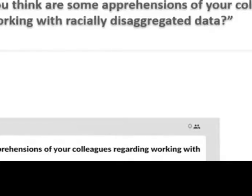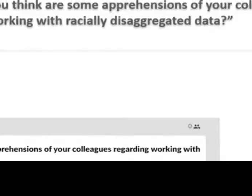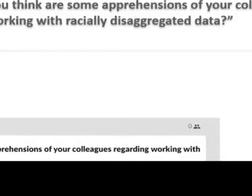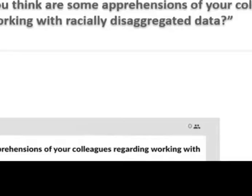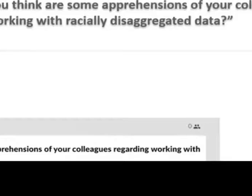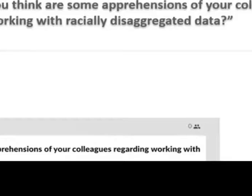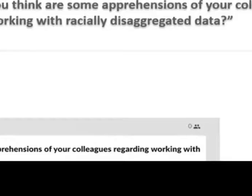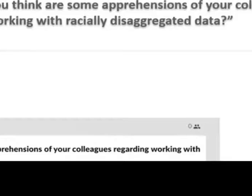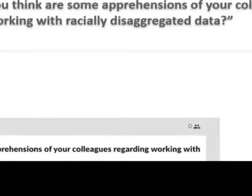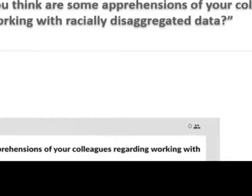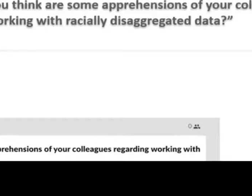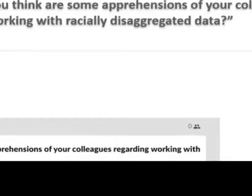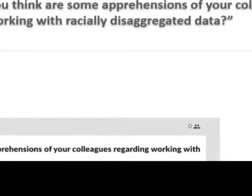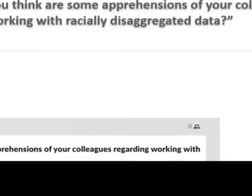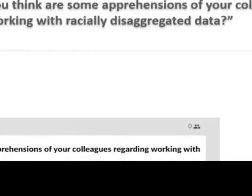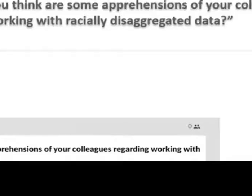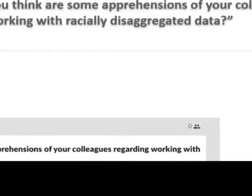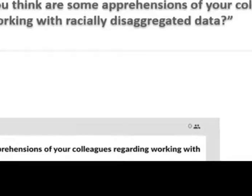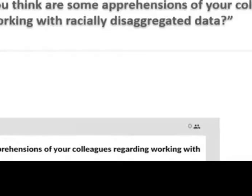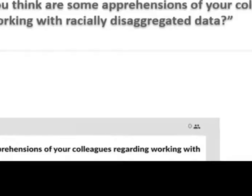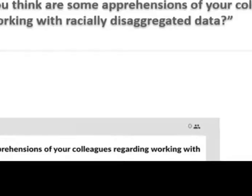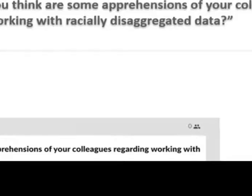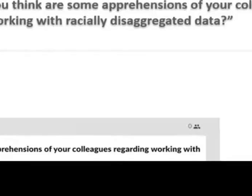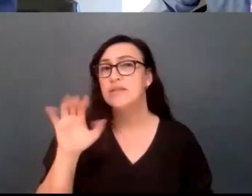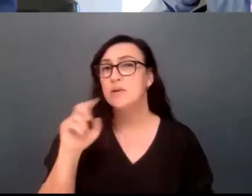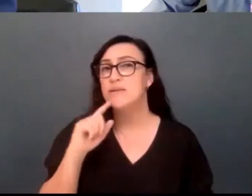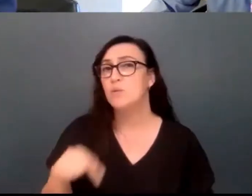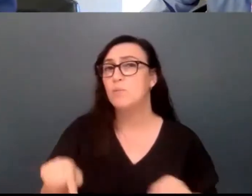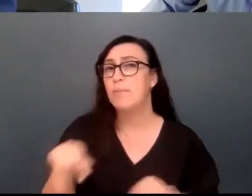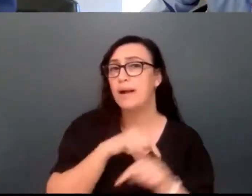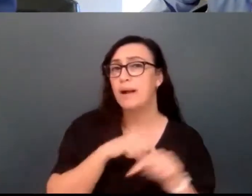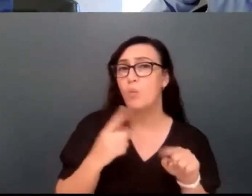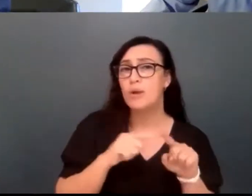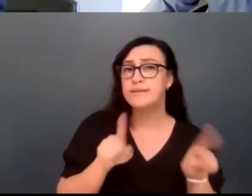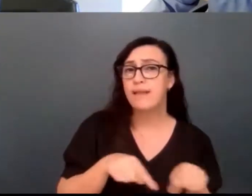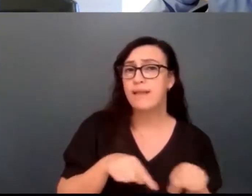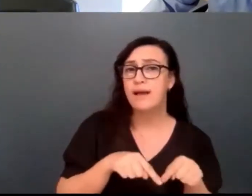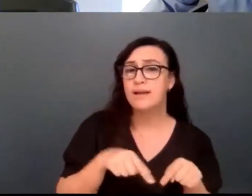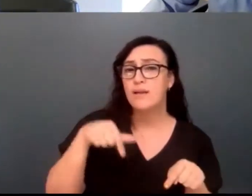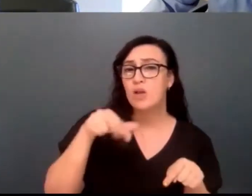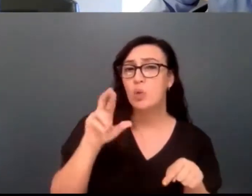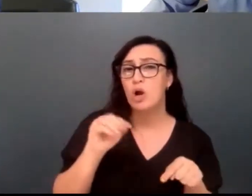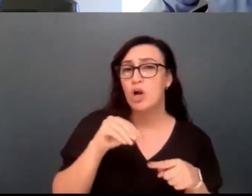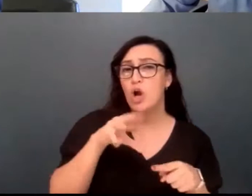You have to go back up one slide to show the QR code.. You got it.